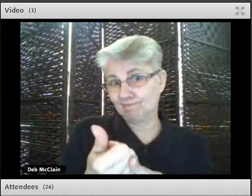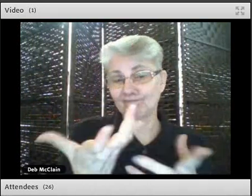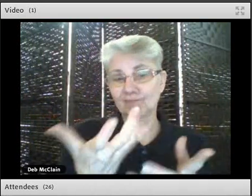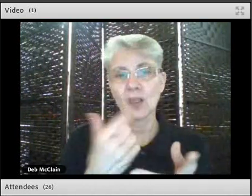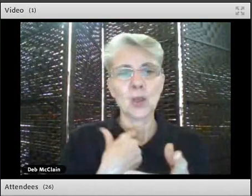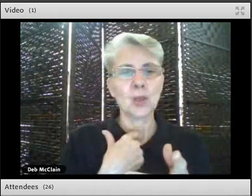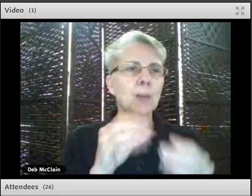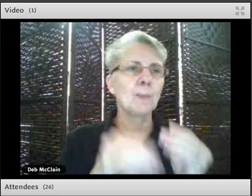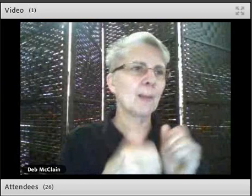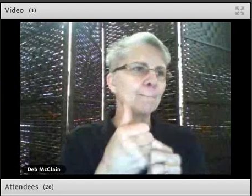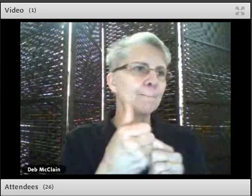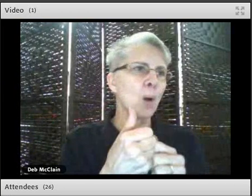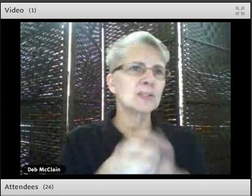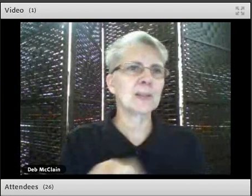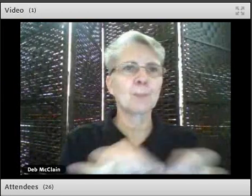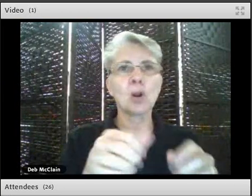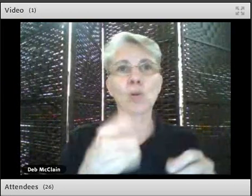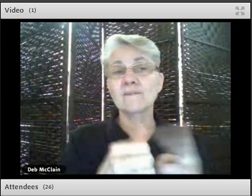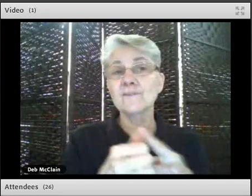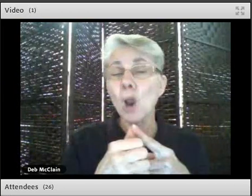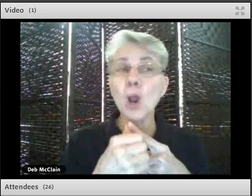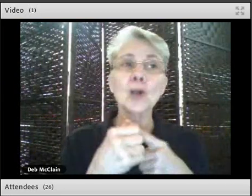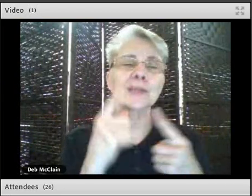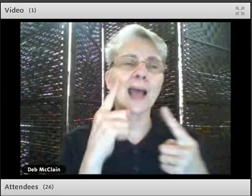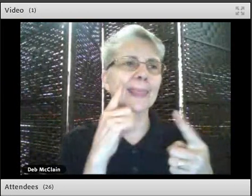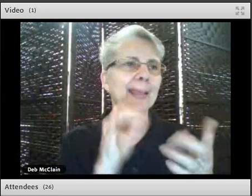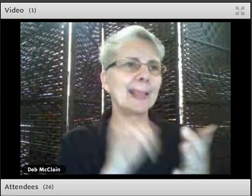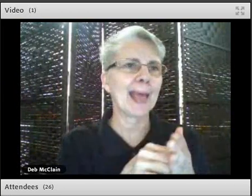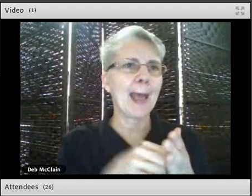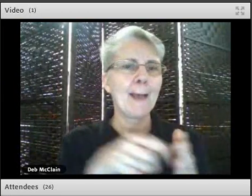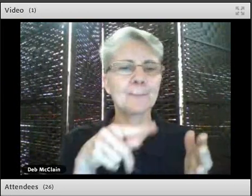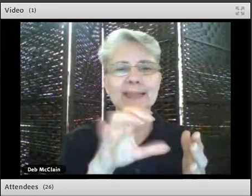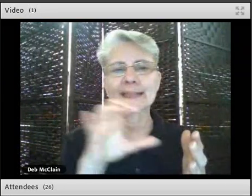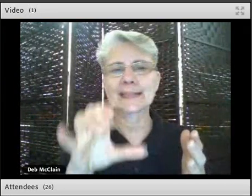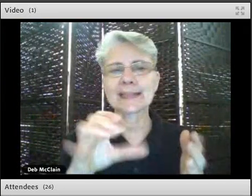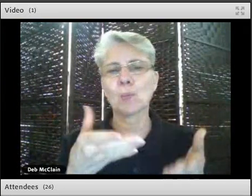so 500, 501, 502, et cetera.